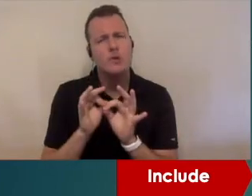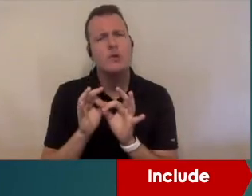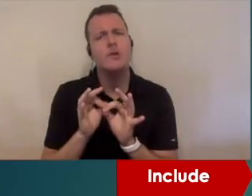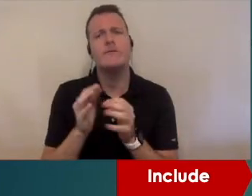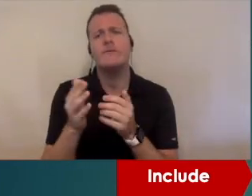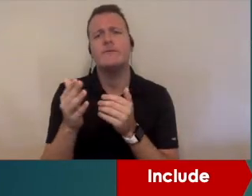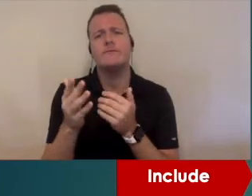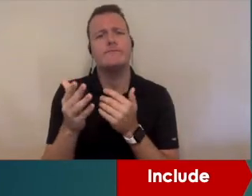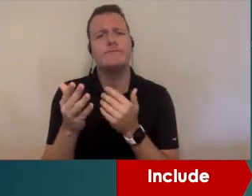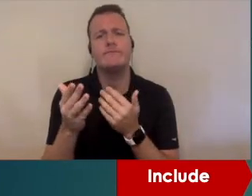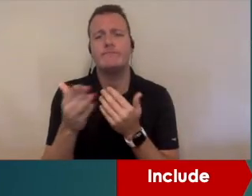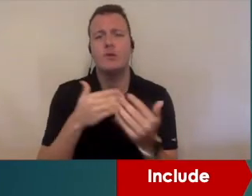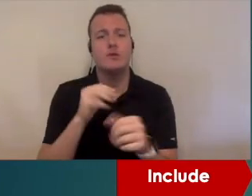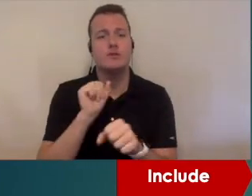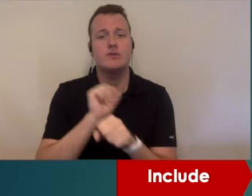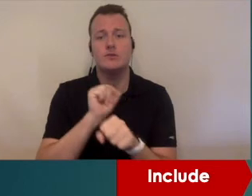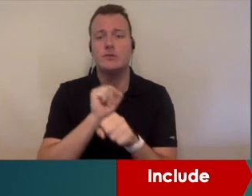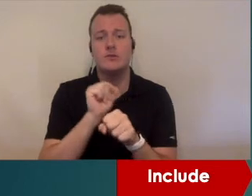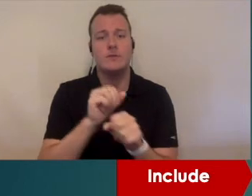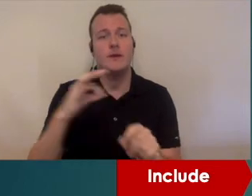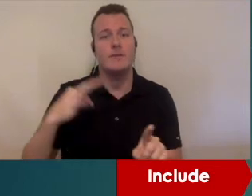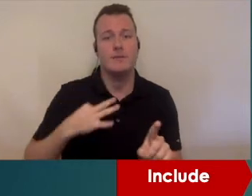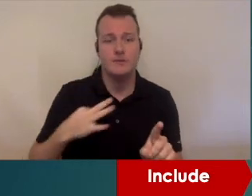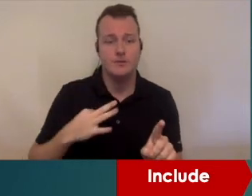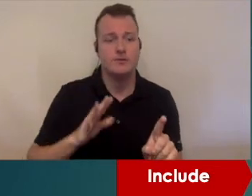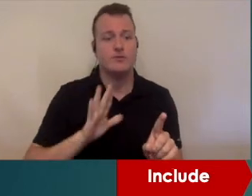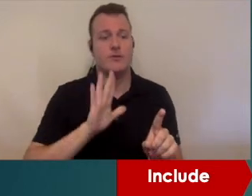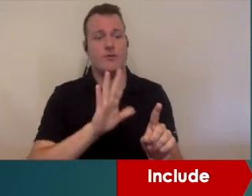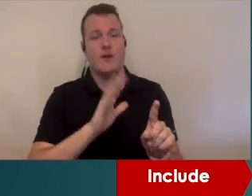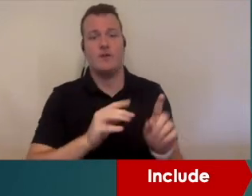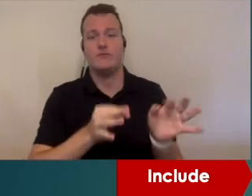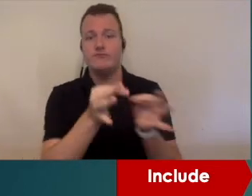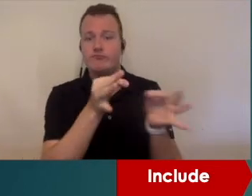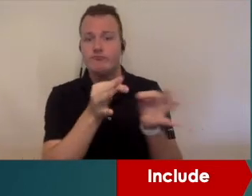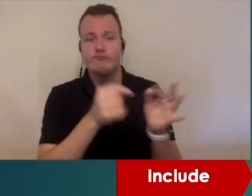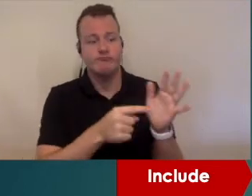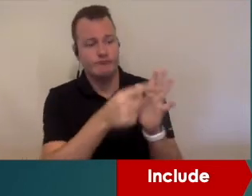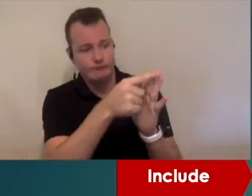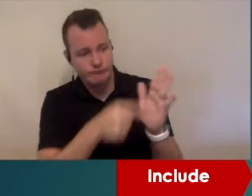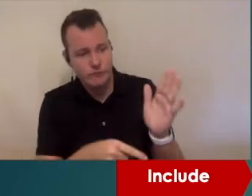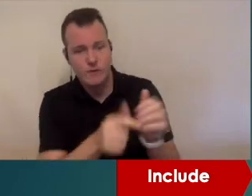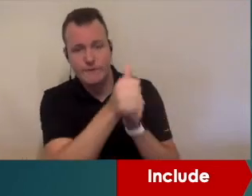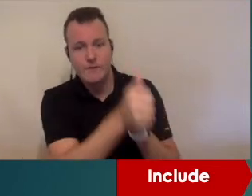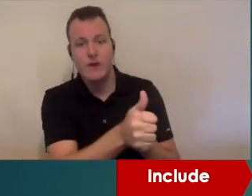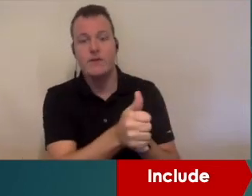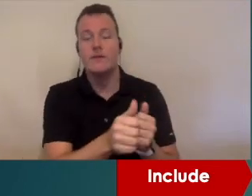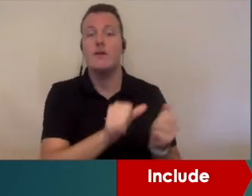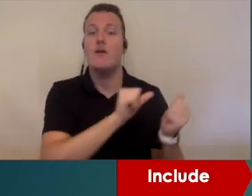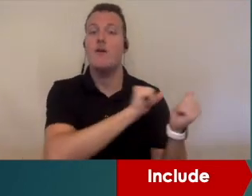whatever the job application directions are because not everyone wants a CV.